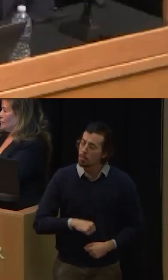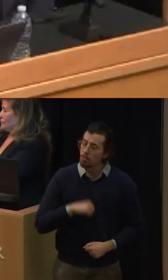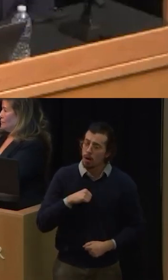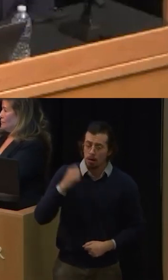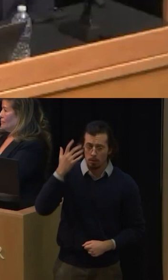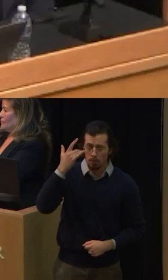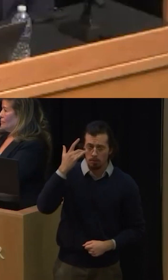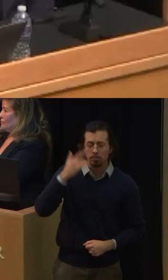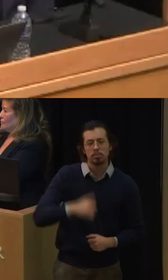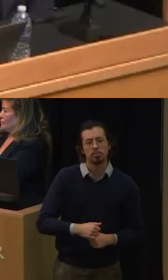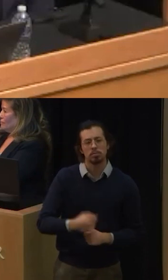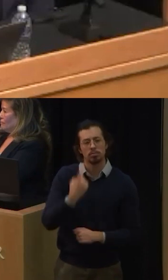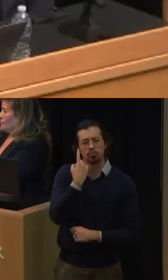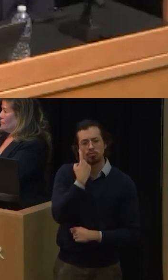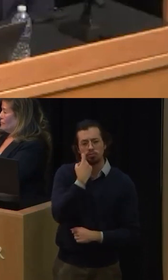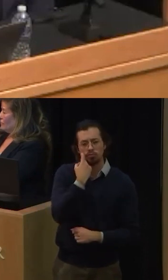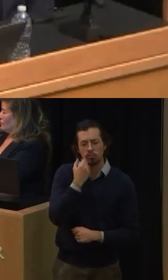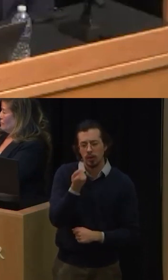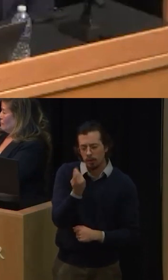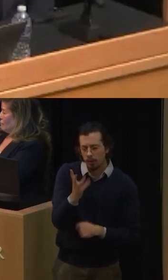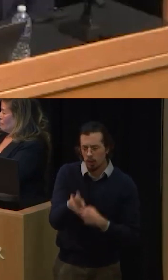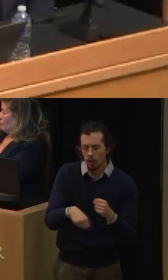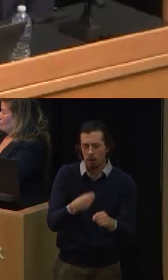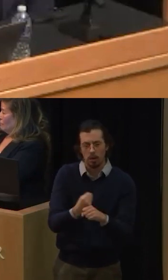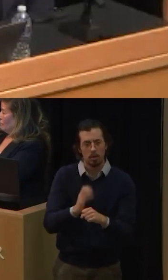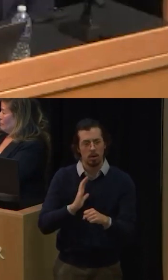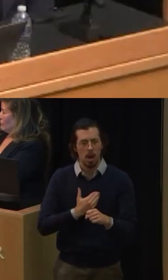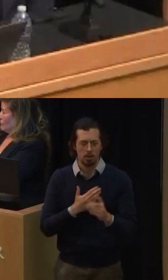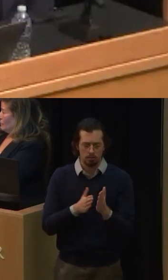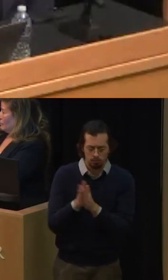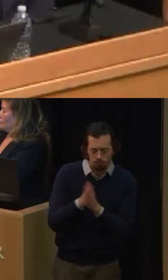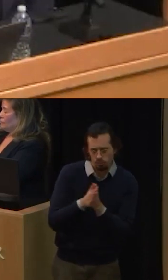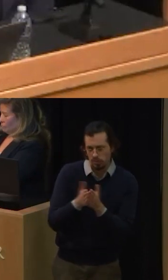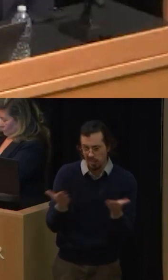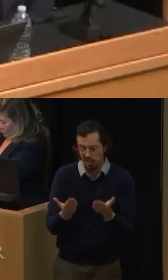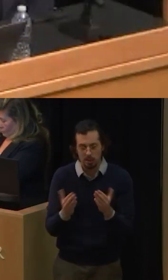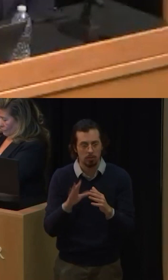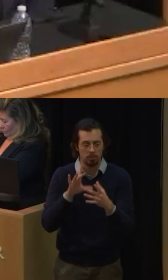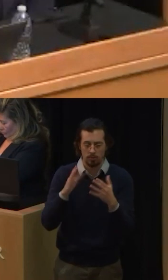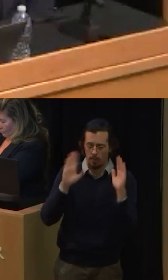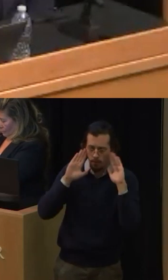that over the last couple of years the movement that we've had here in equity and anti-racism,